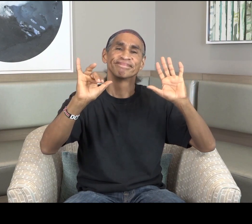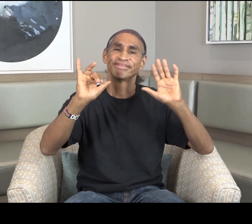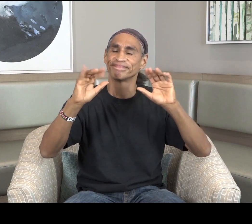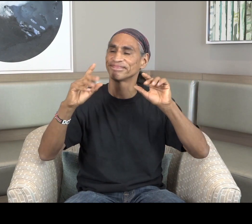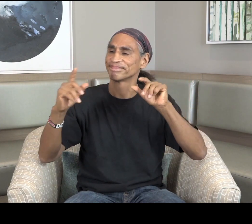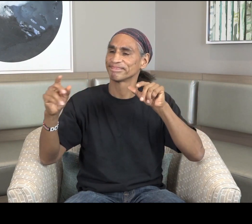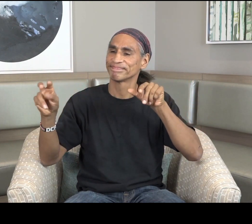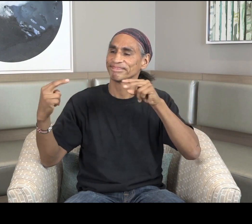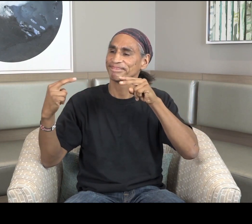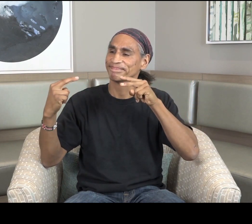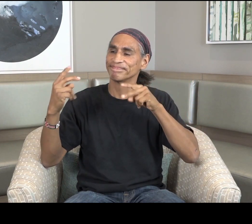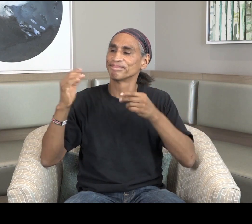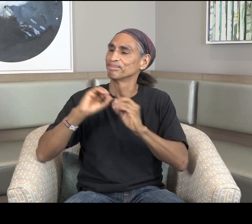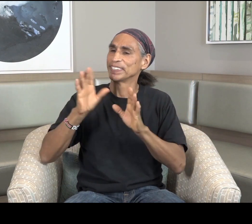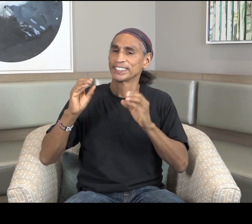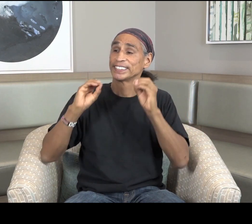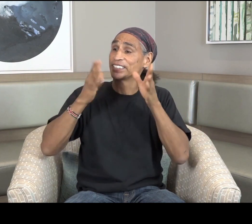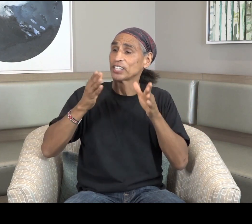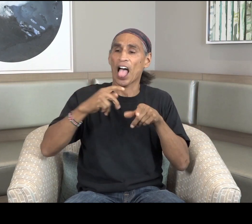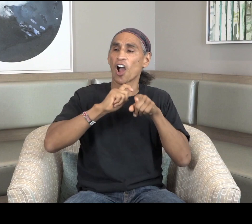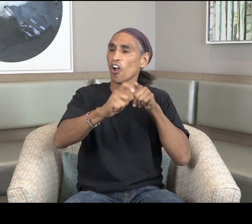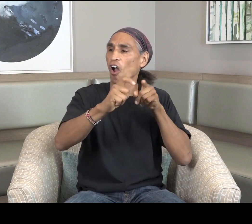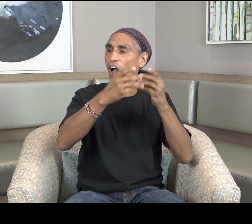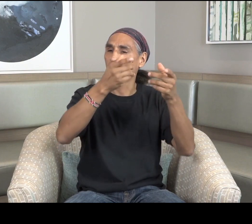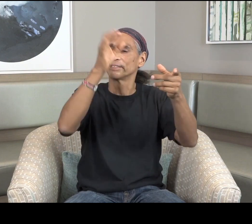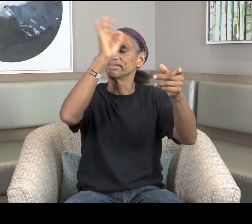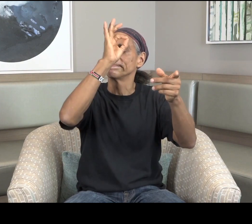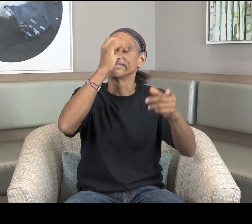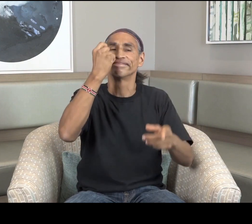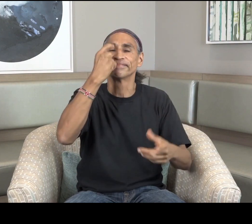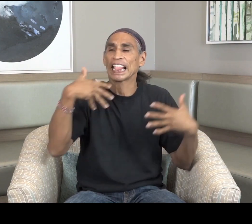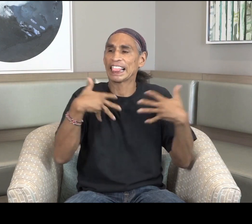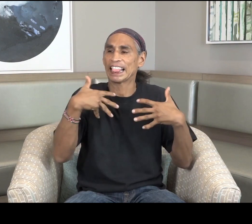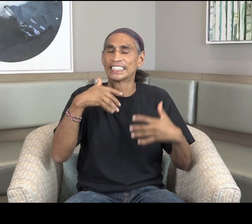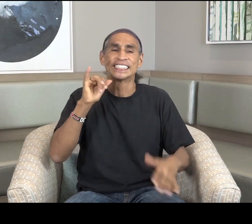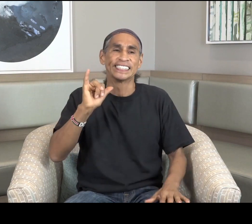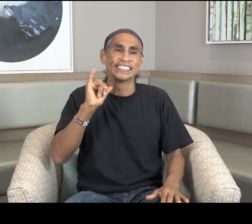And so we realized, ohh, obviously the teacher did not tell her.